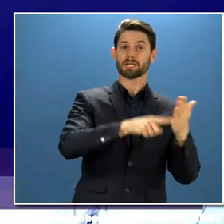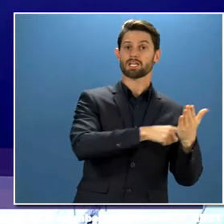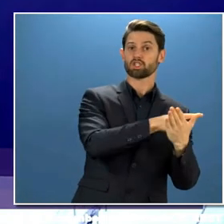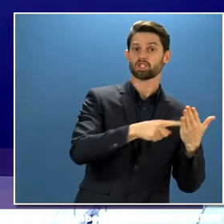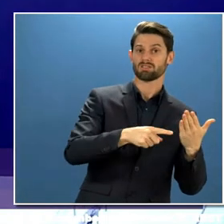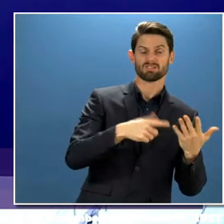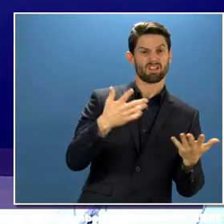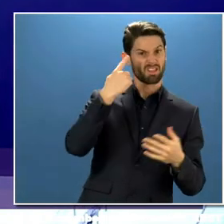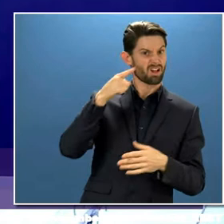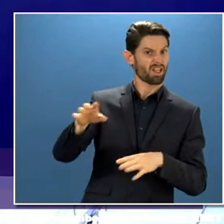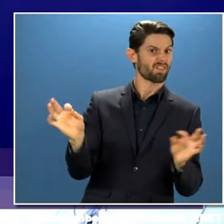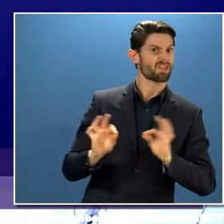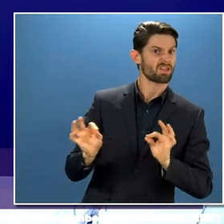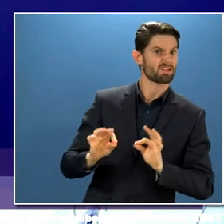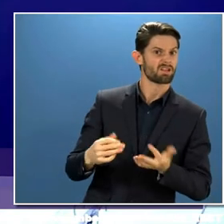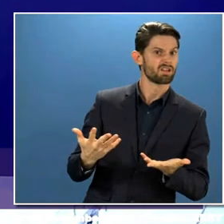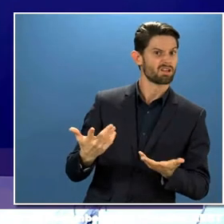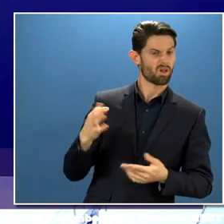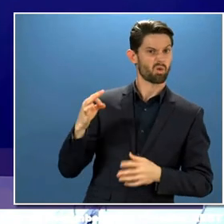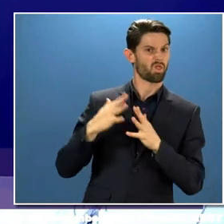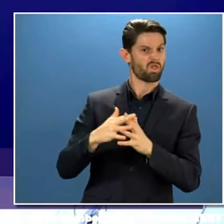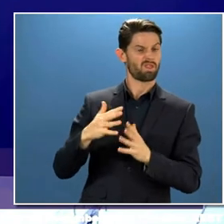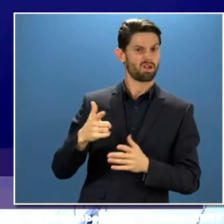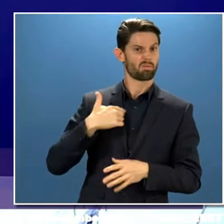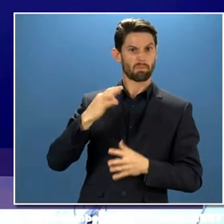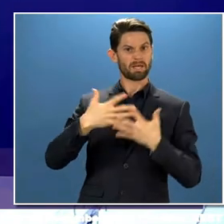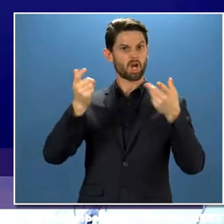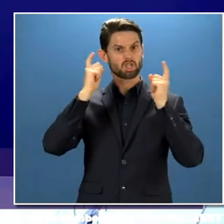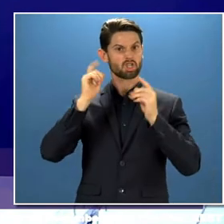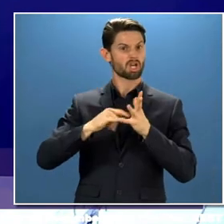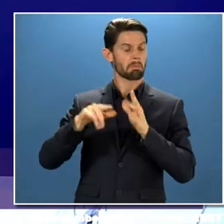and they would take the view that there is nothing to be concerned about so they country to ignore it.